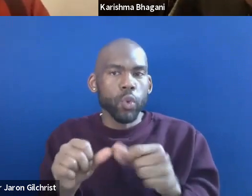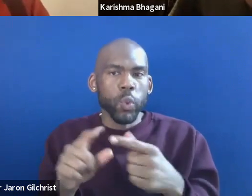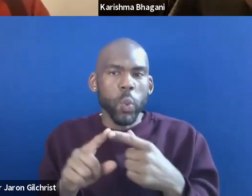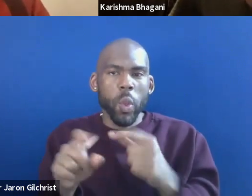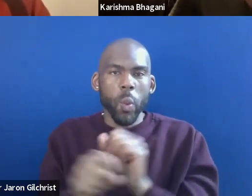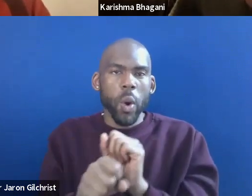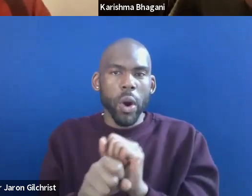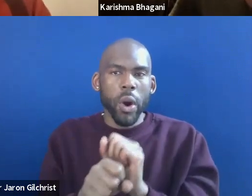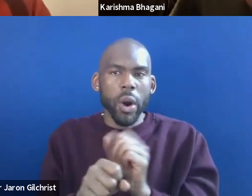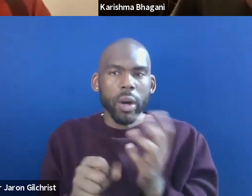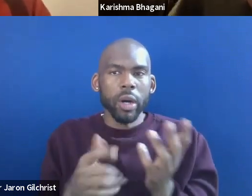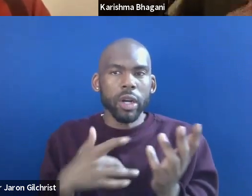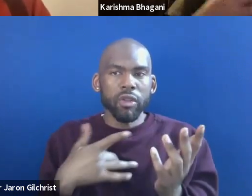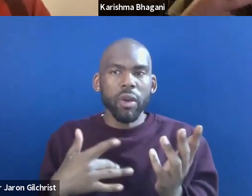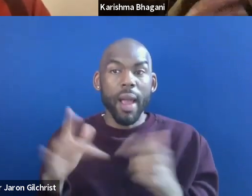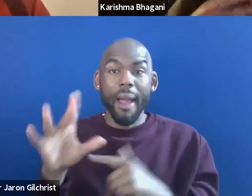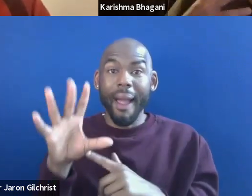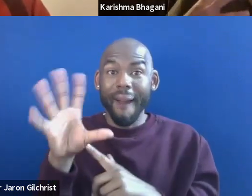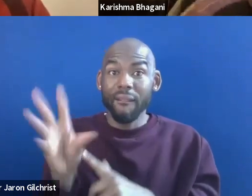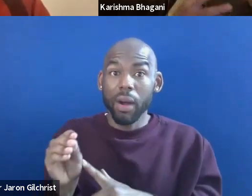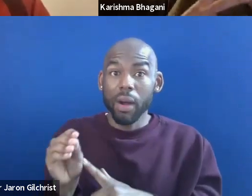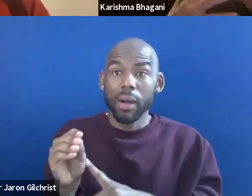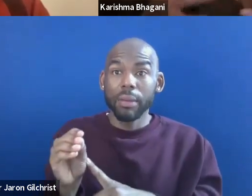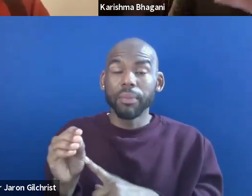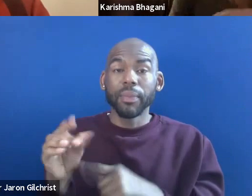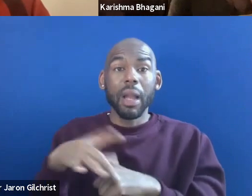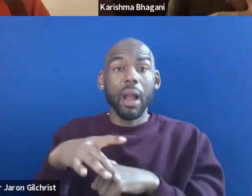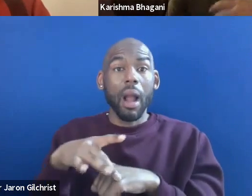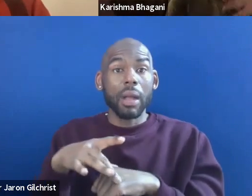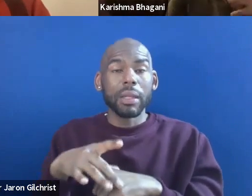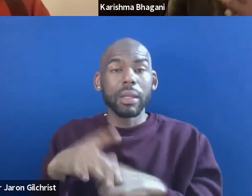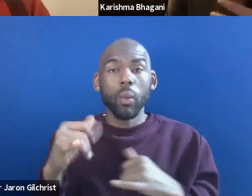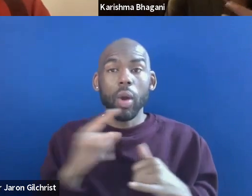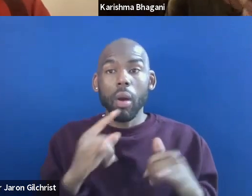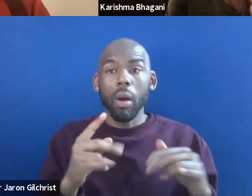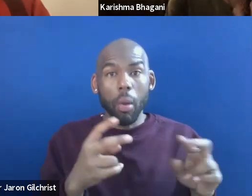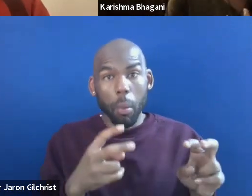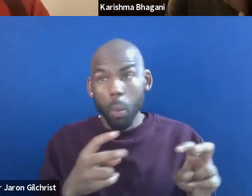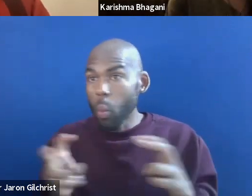Generally as an African continent we are moving towards this idea of being able to archive and tell our own stories